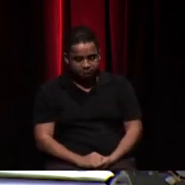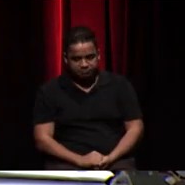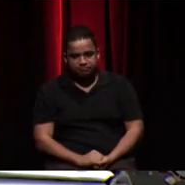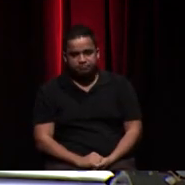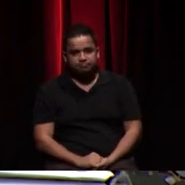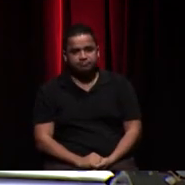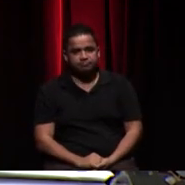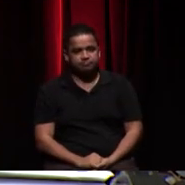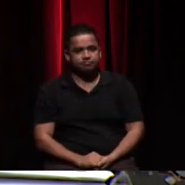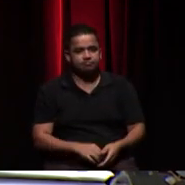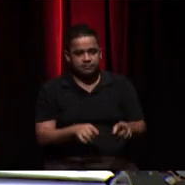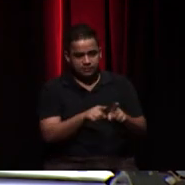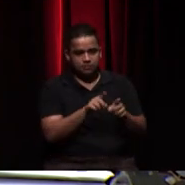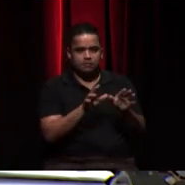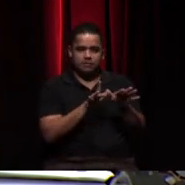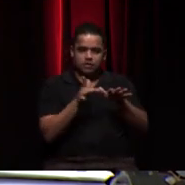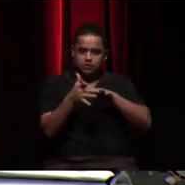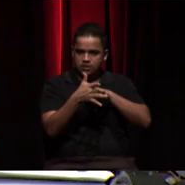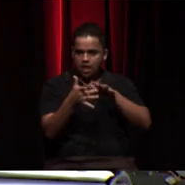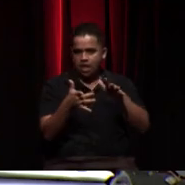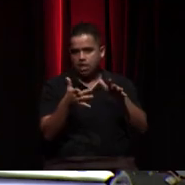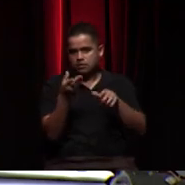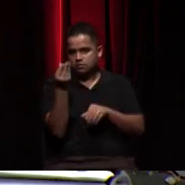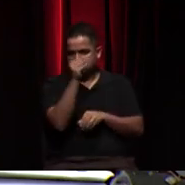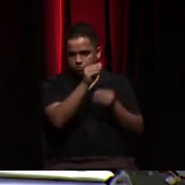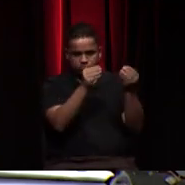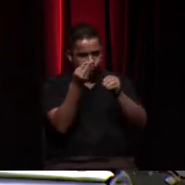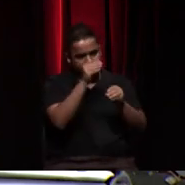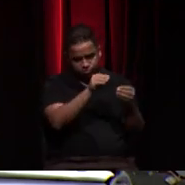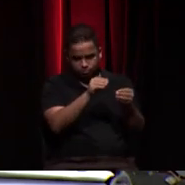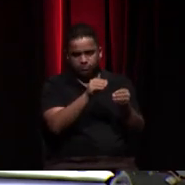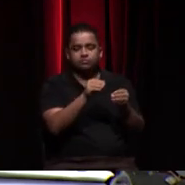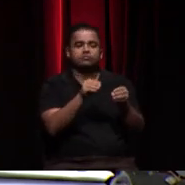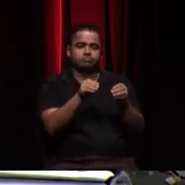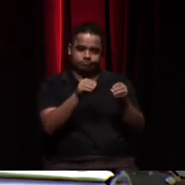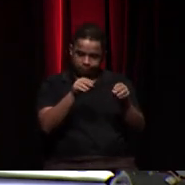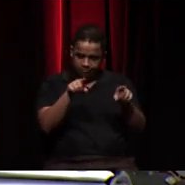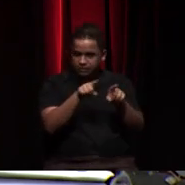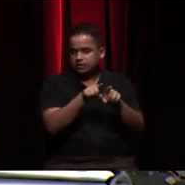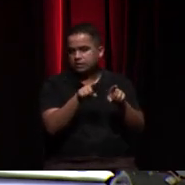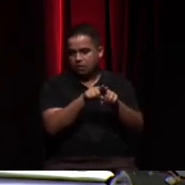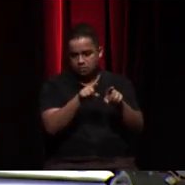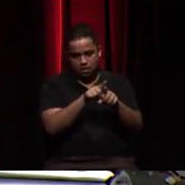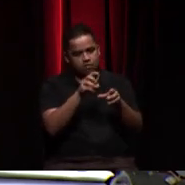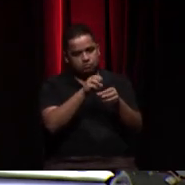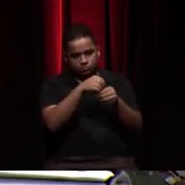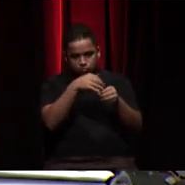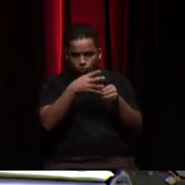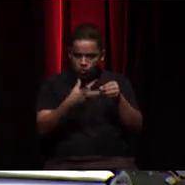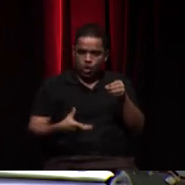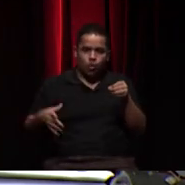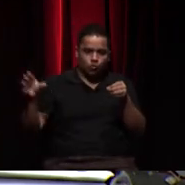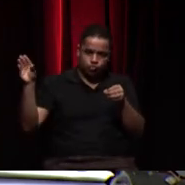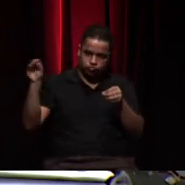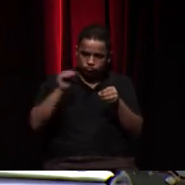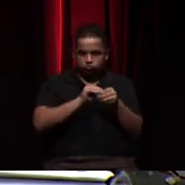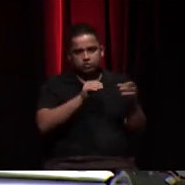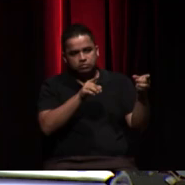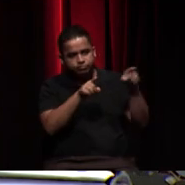On every social network, without exception, “This content produced in partnership with…”